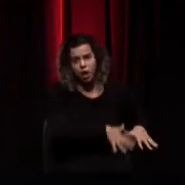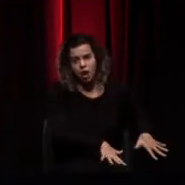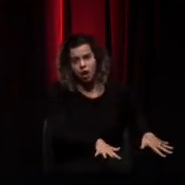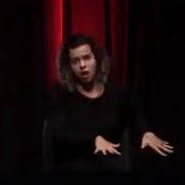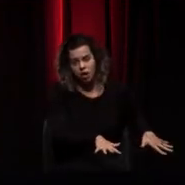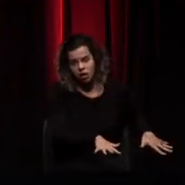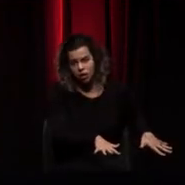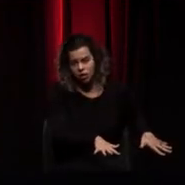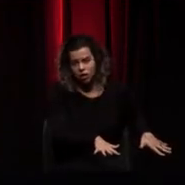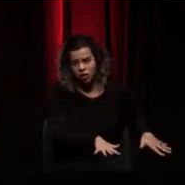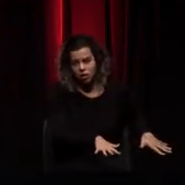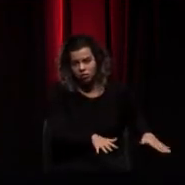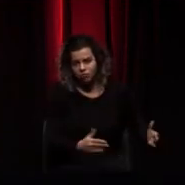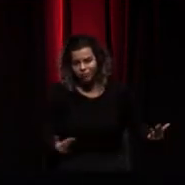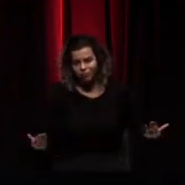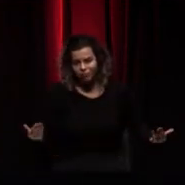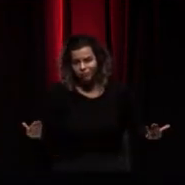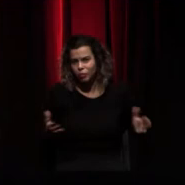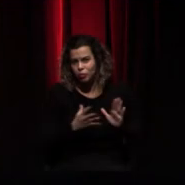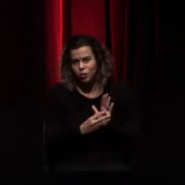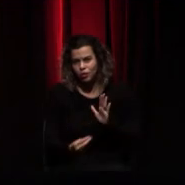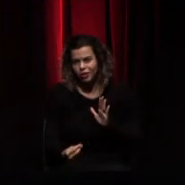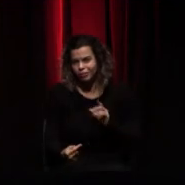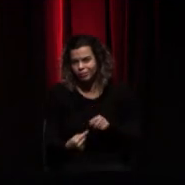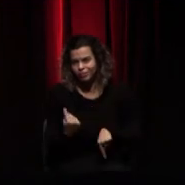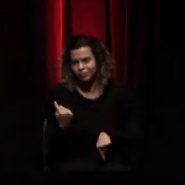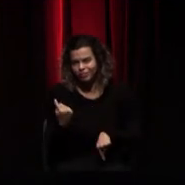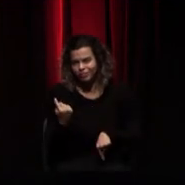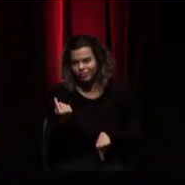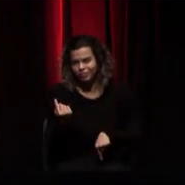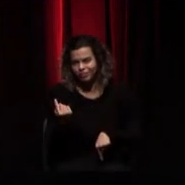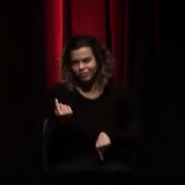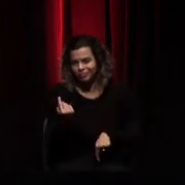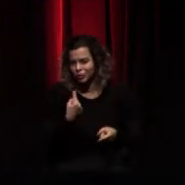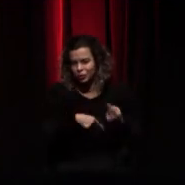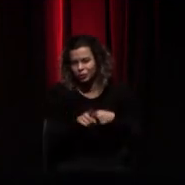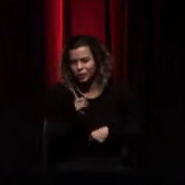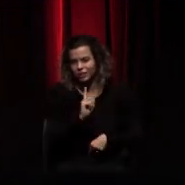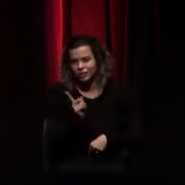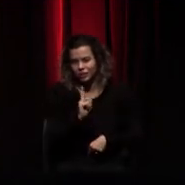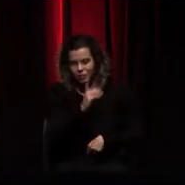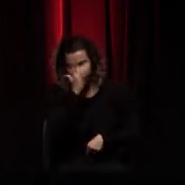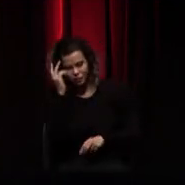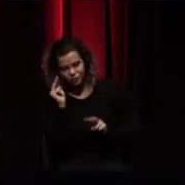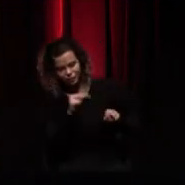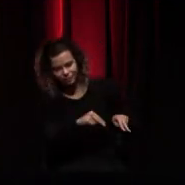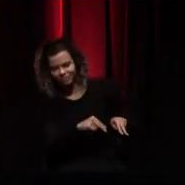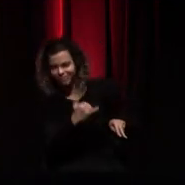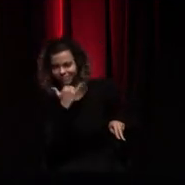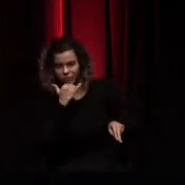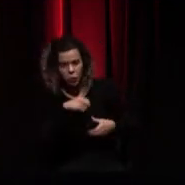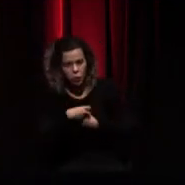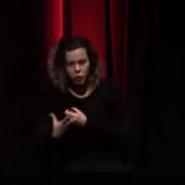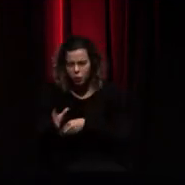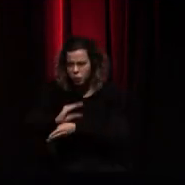that model will not be successful. That brand can do as much sponsored content as they want